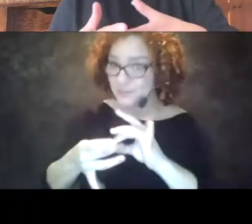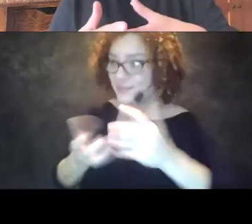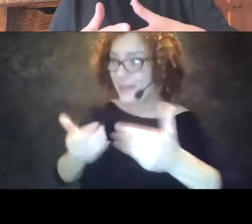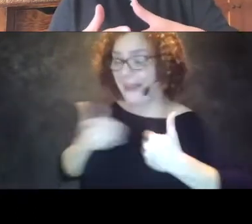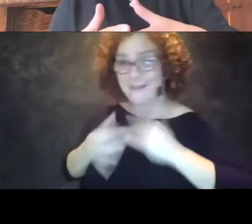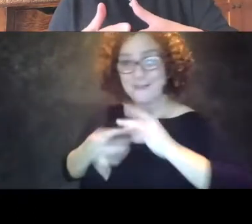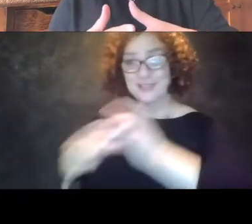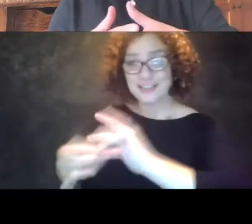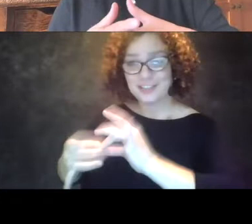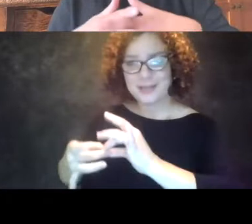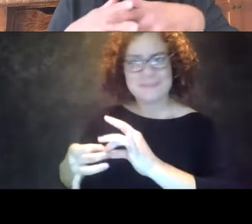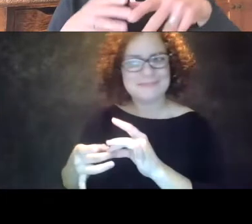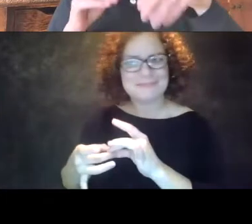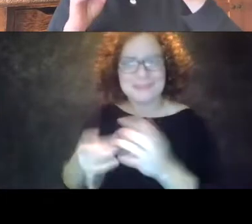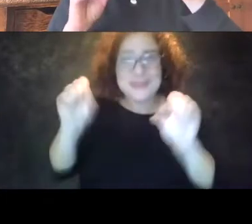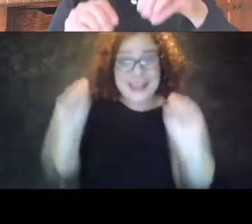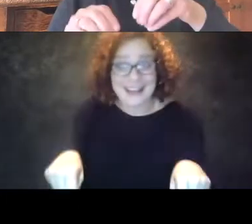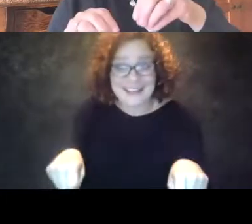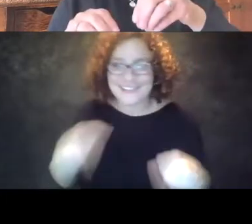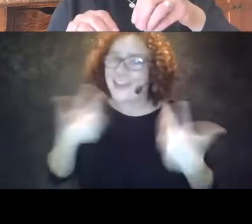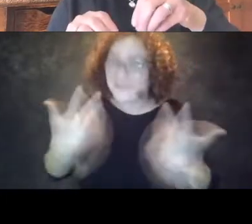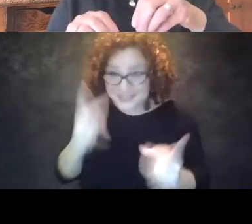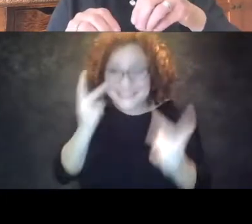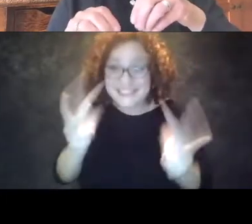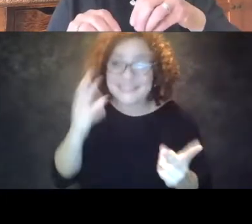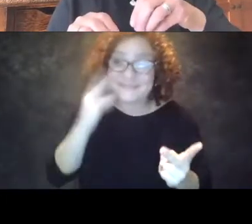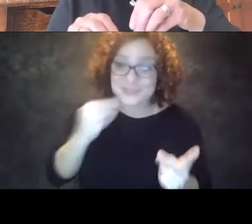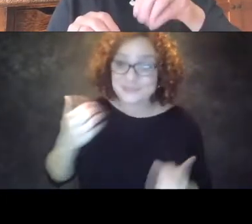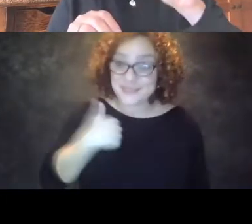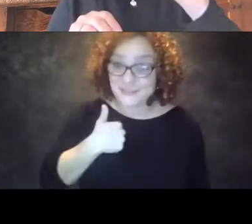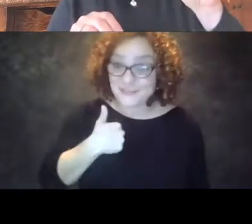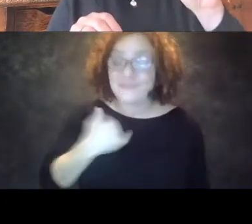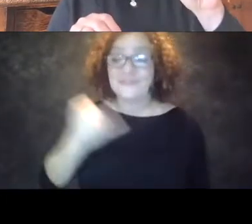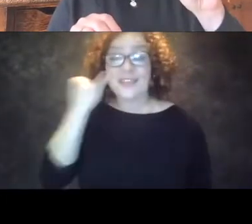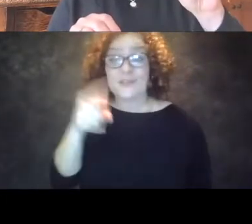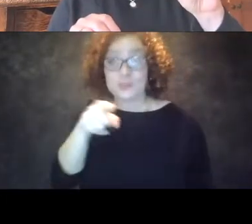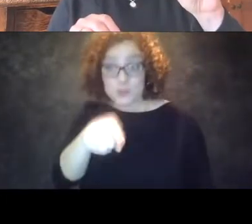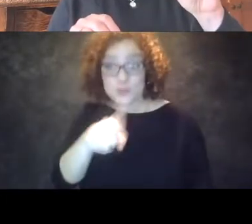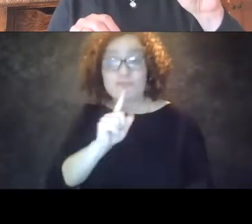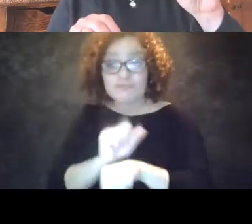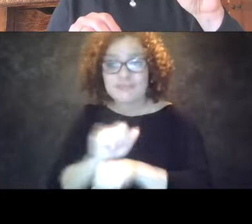many times, if you are intentional, in terms of identifying what the barriers are, but